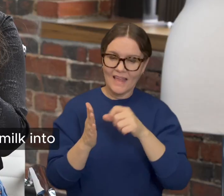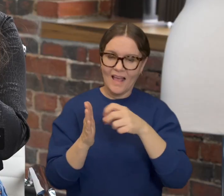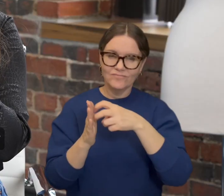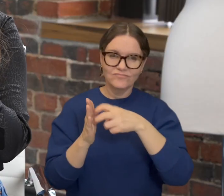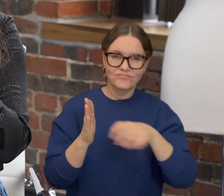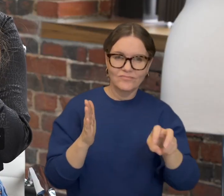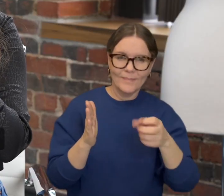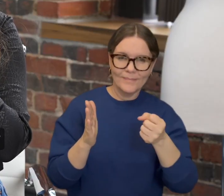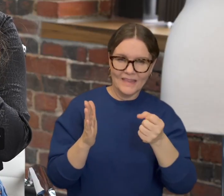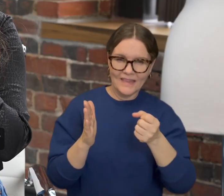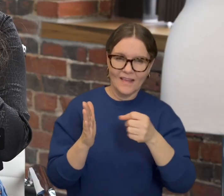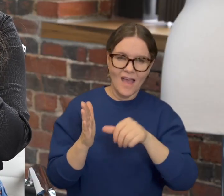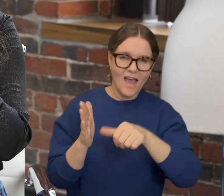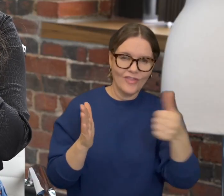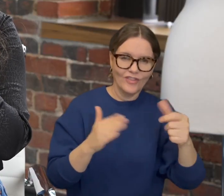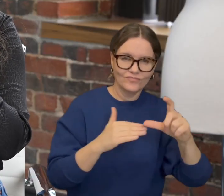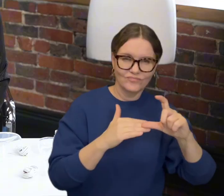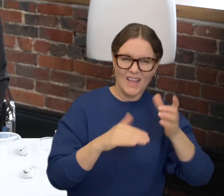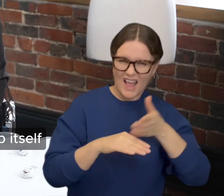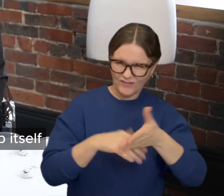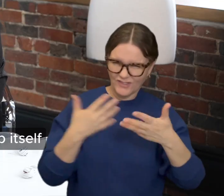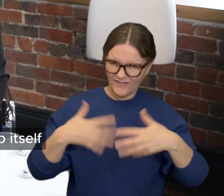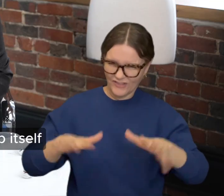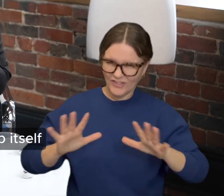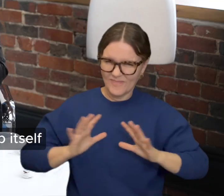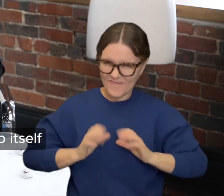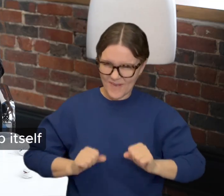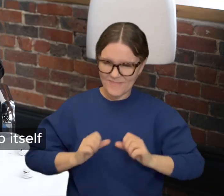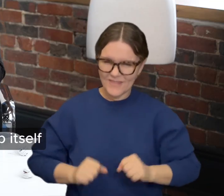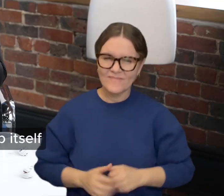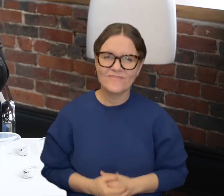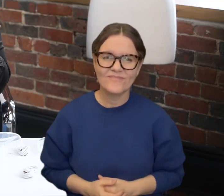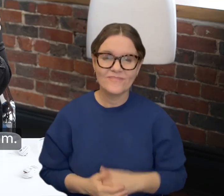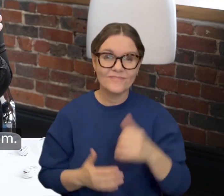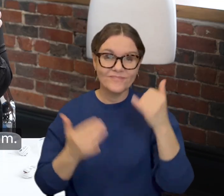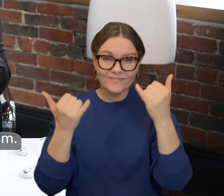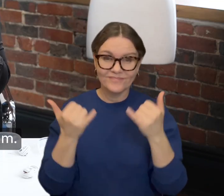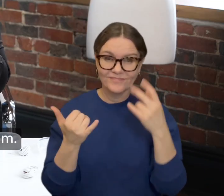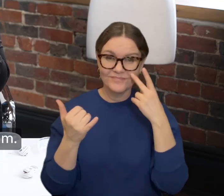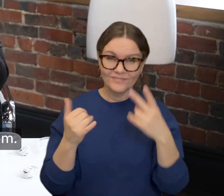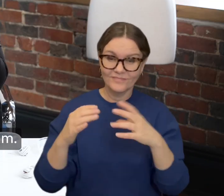another container after pumping next we're going to take the pump itself and connect the diaphragm